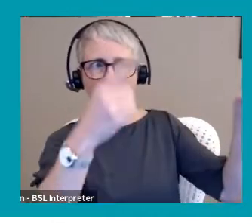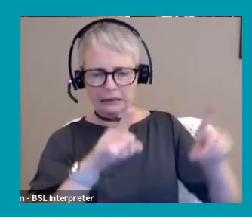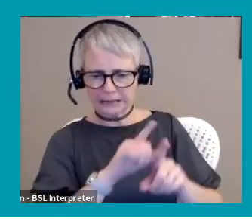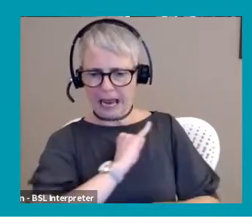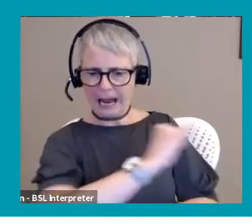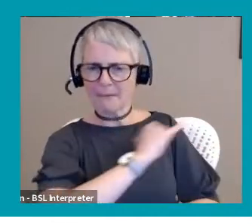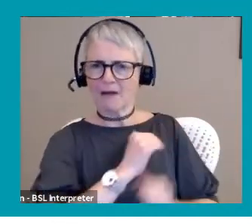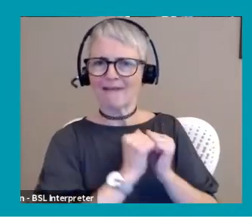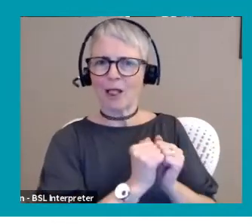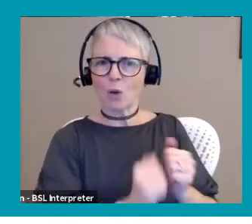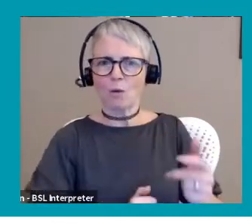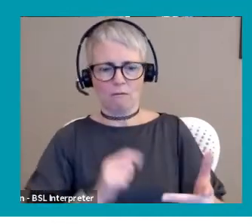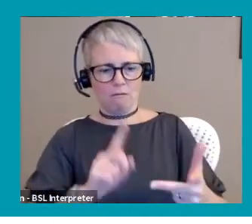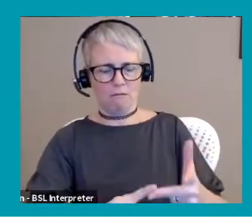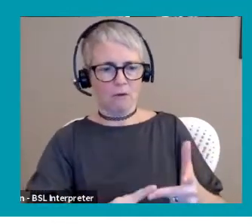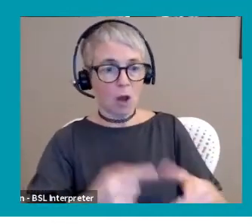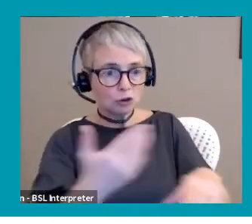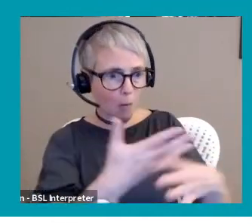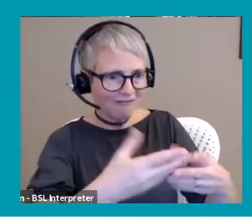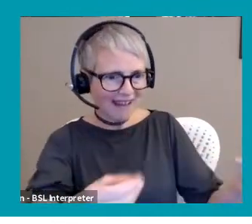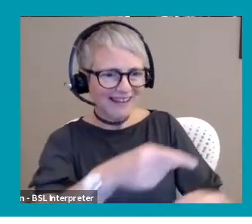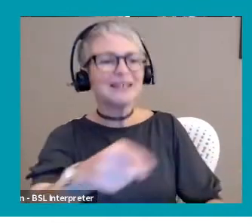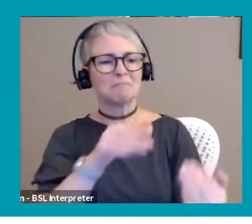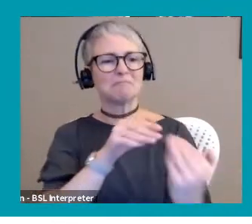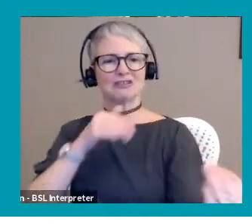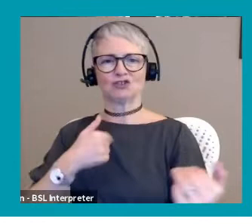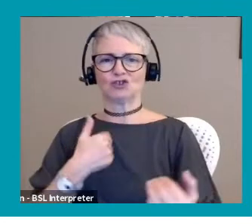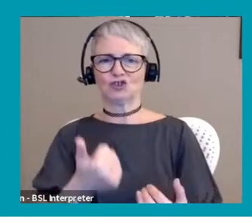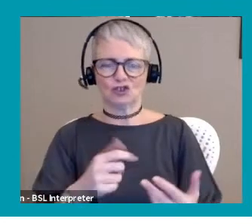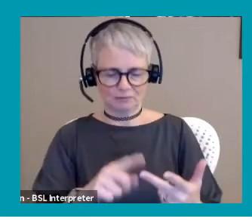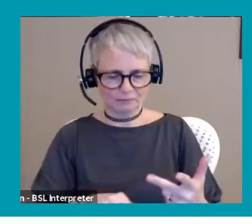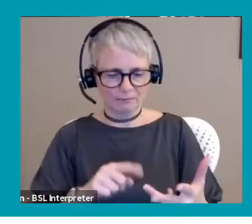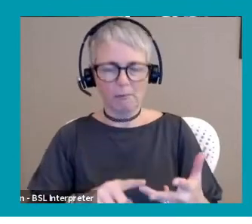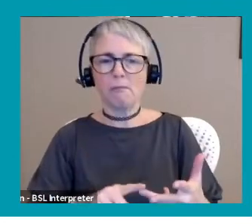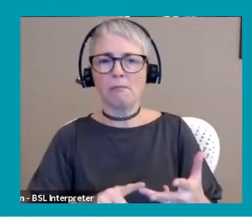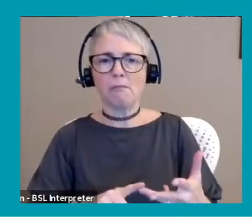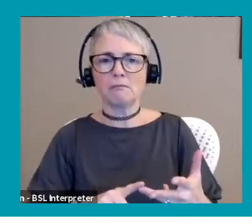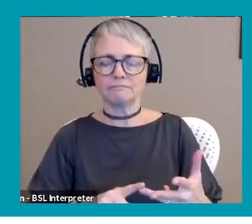Finding vacancy that match my skills and experience and convinces myself that somebody will employ he.